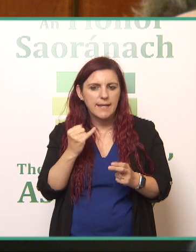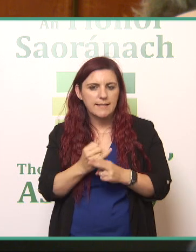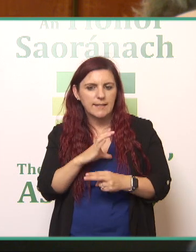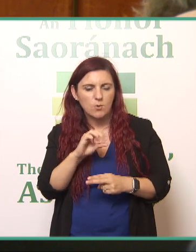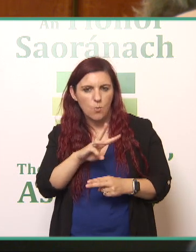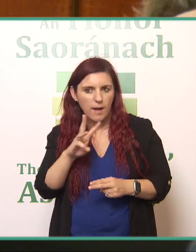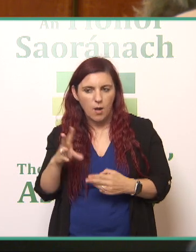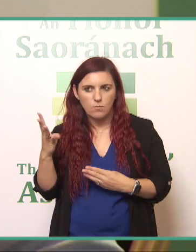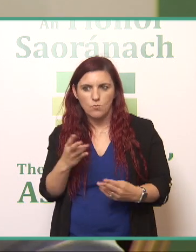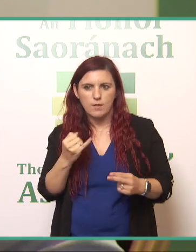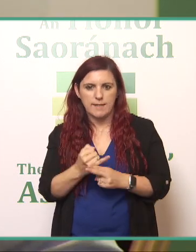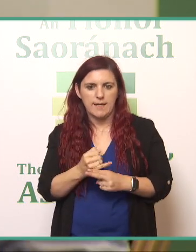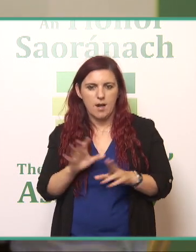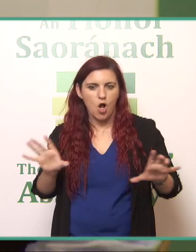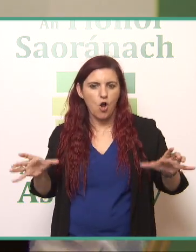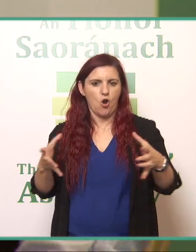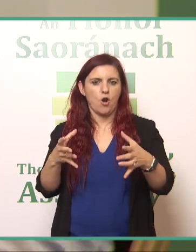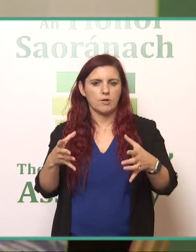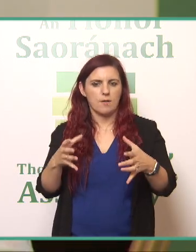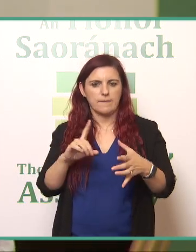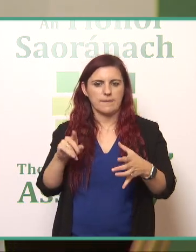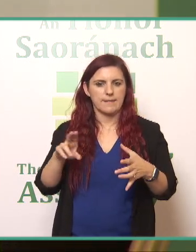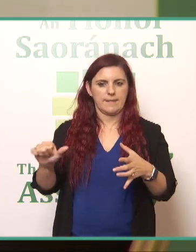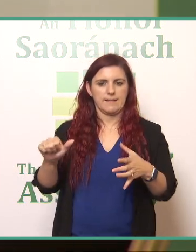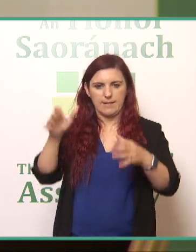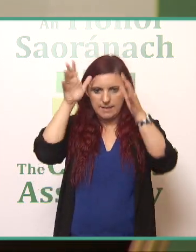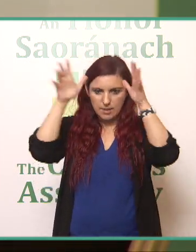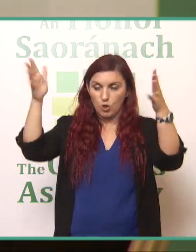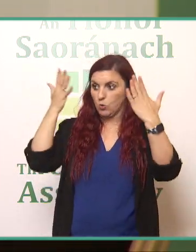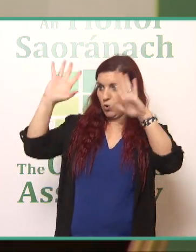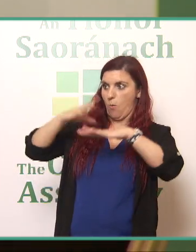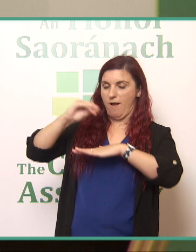brought in a herd of seekadir to show off basically to the neighbors and they